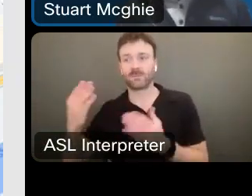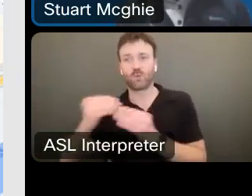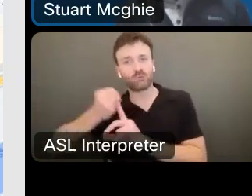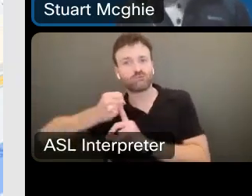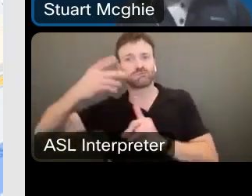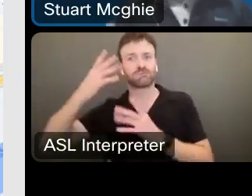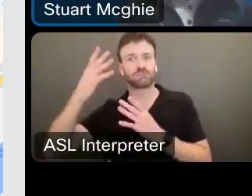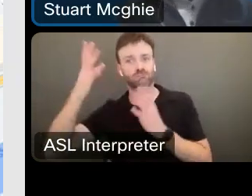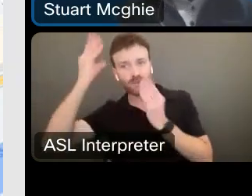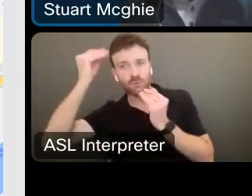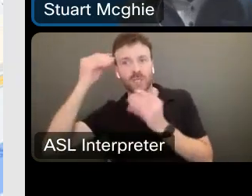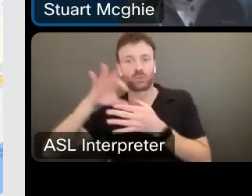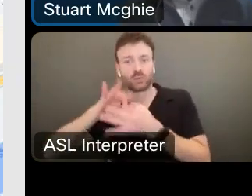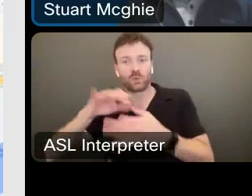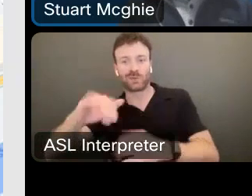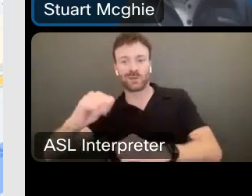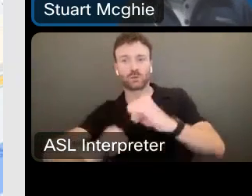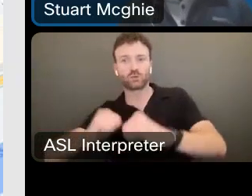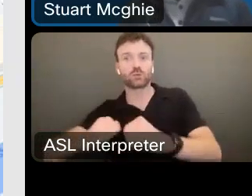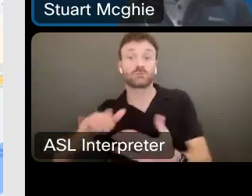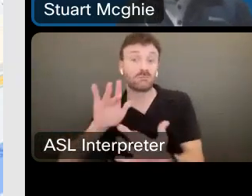appropriate contacts and be able to ensure